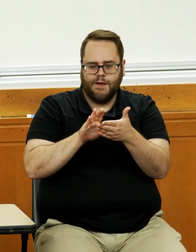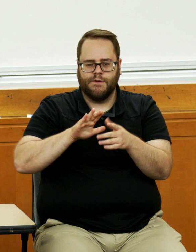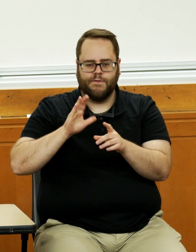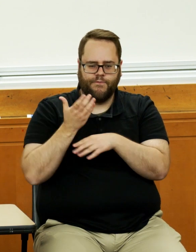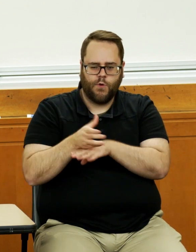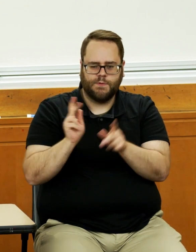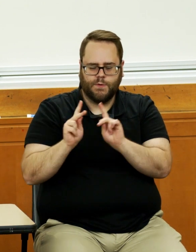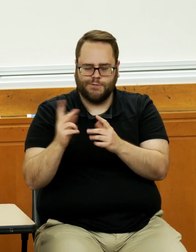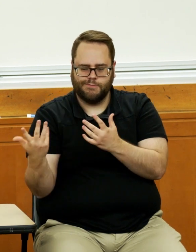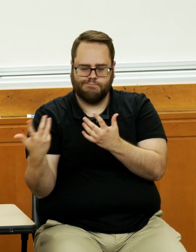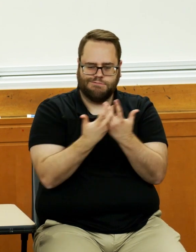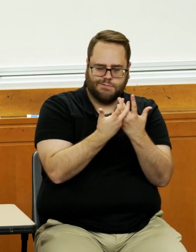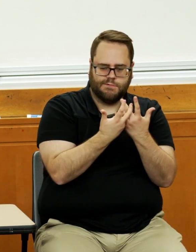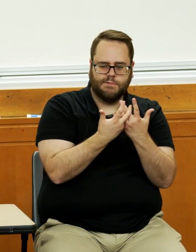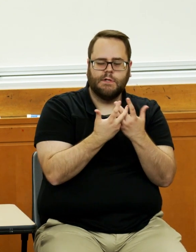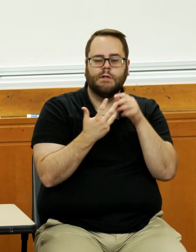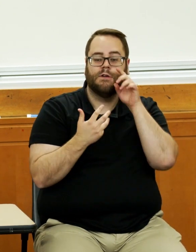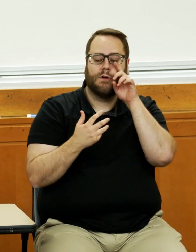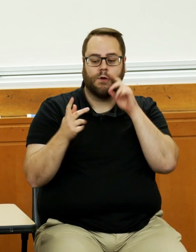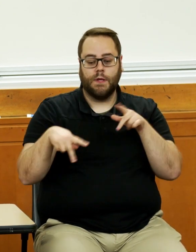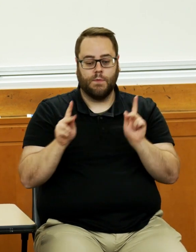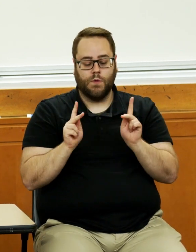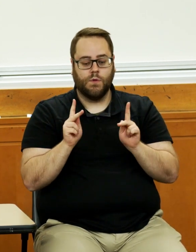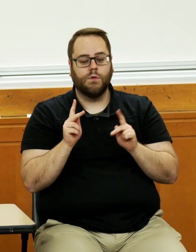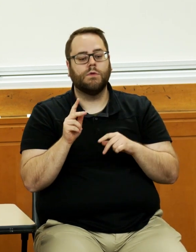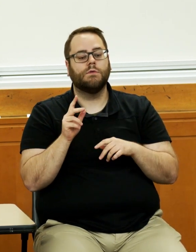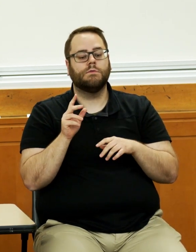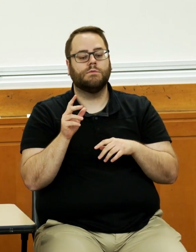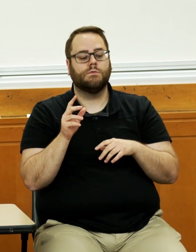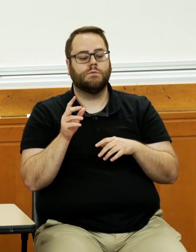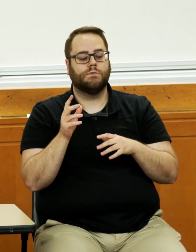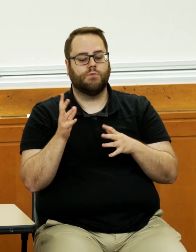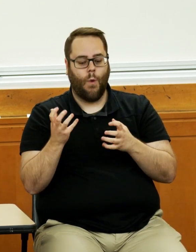supposed benefits conferred upon those who conform to dominant or established norms.